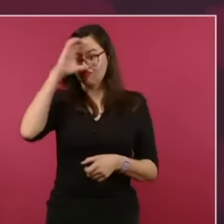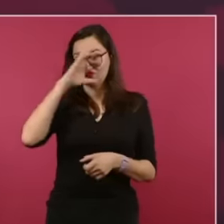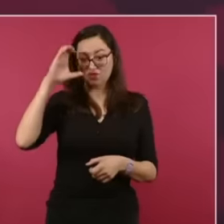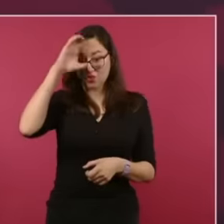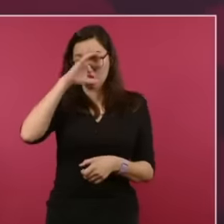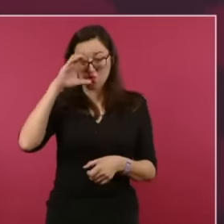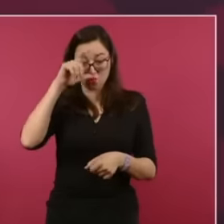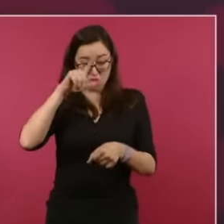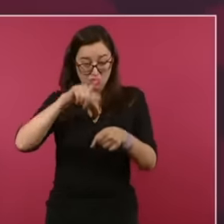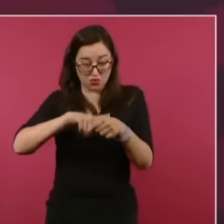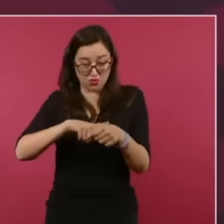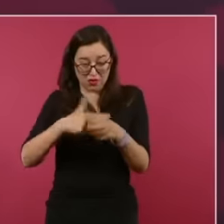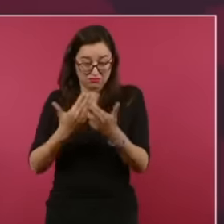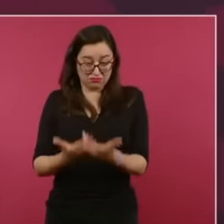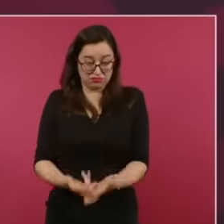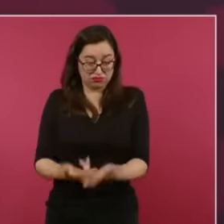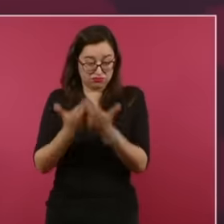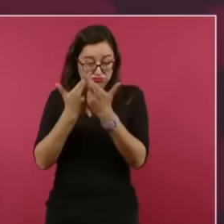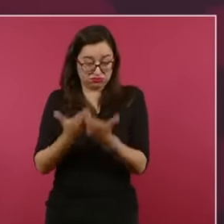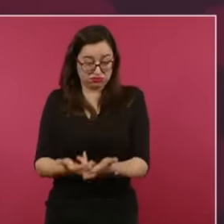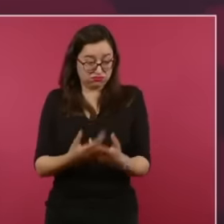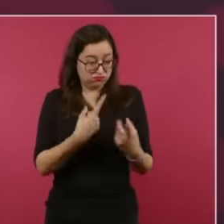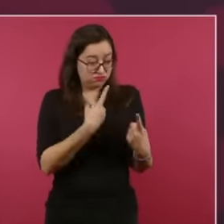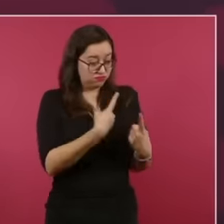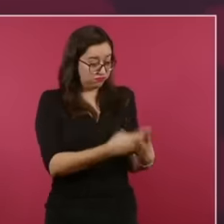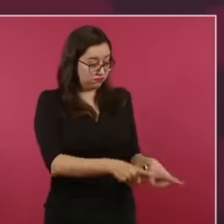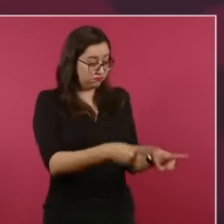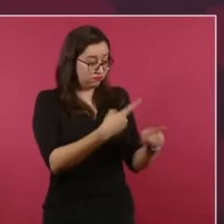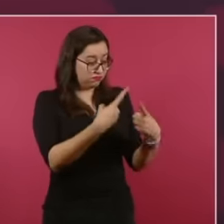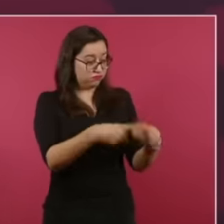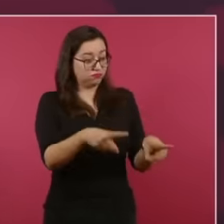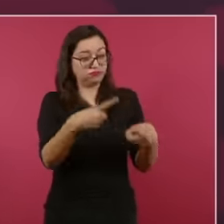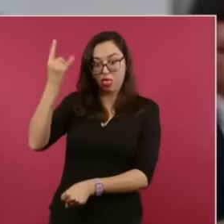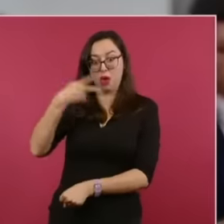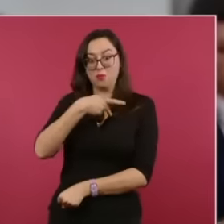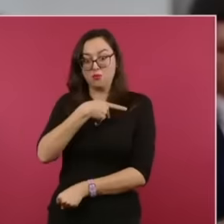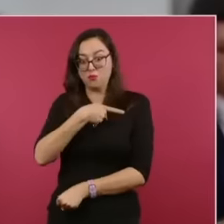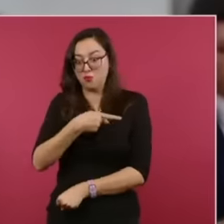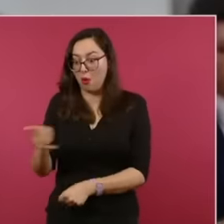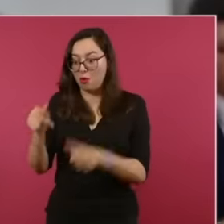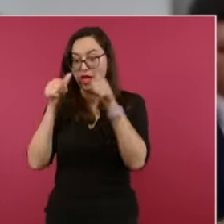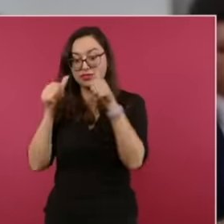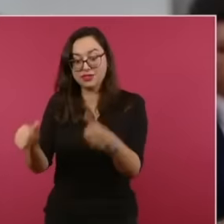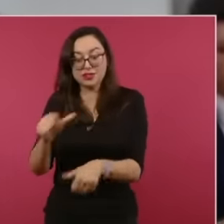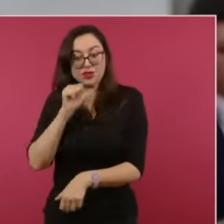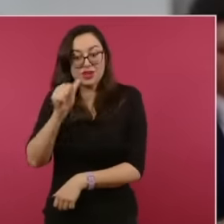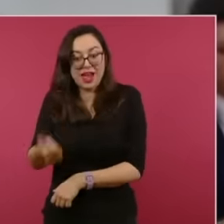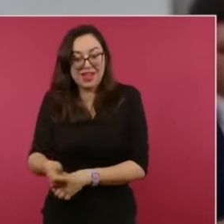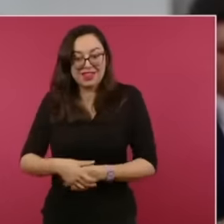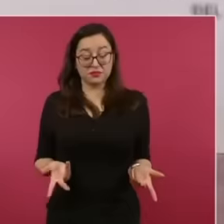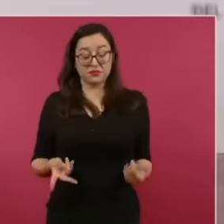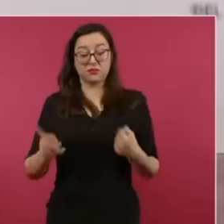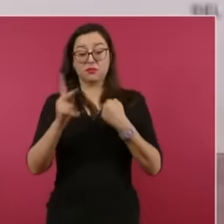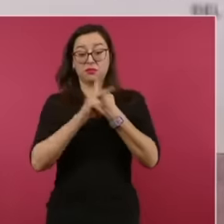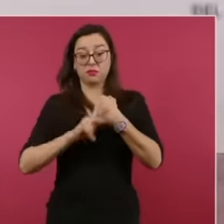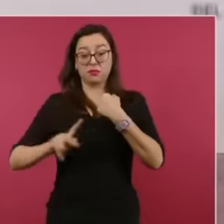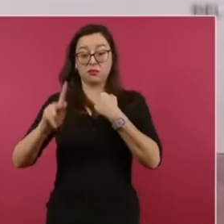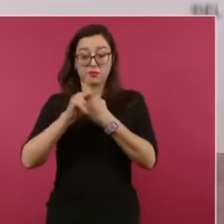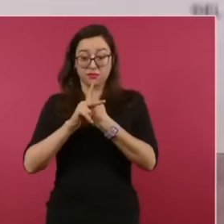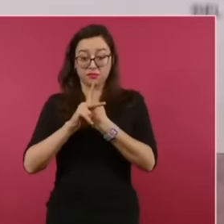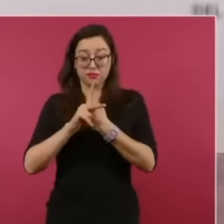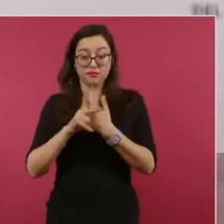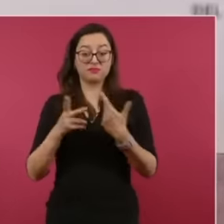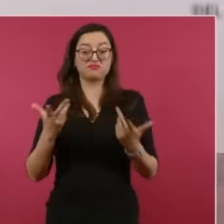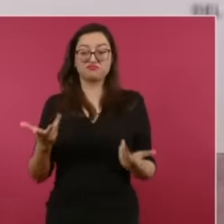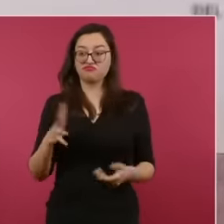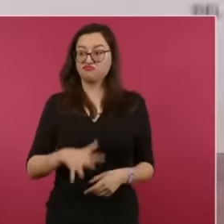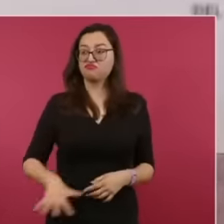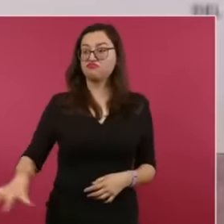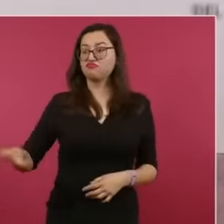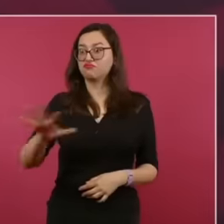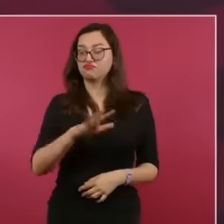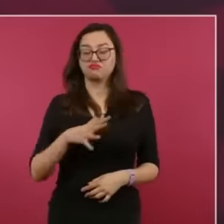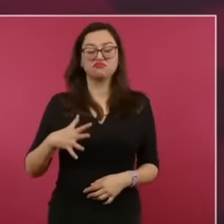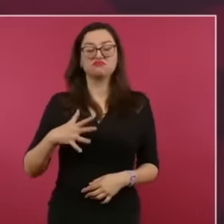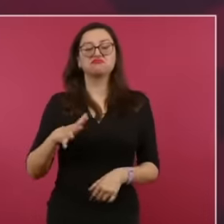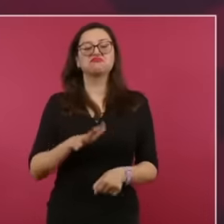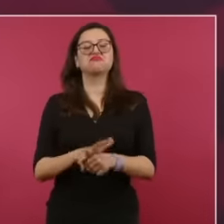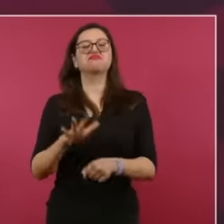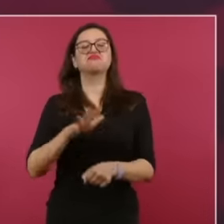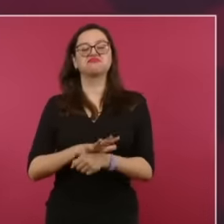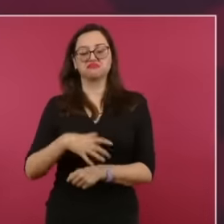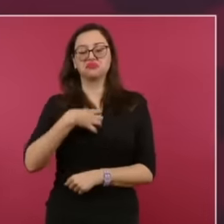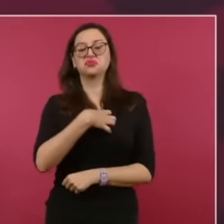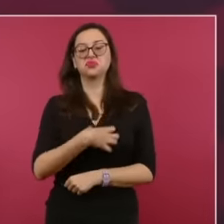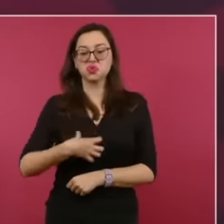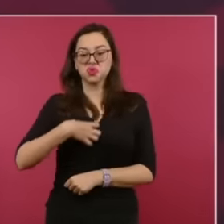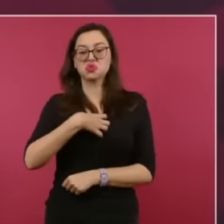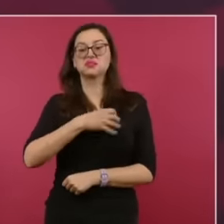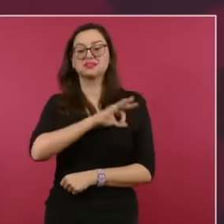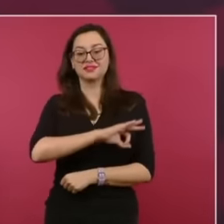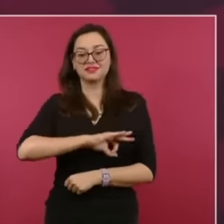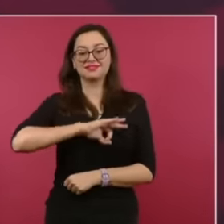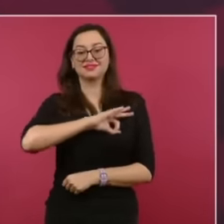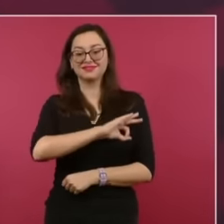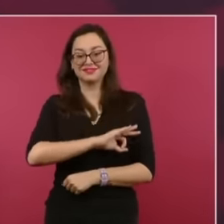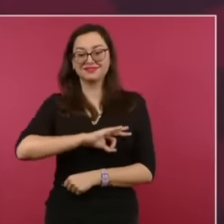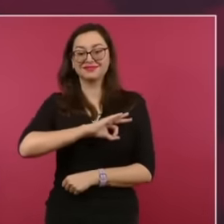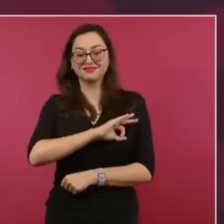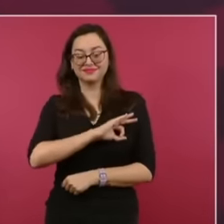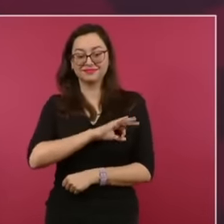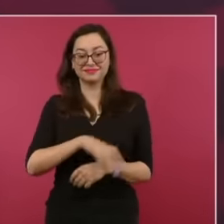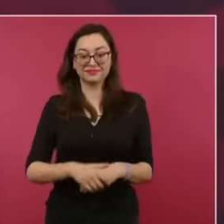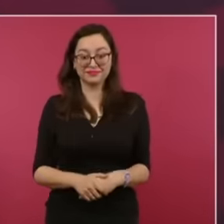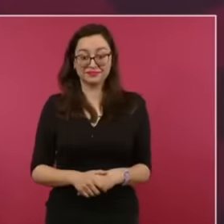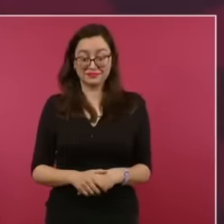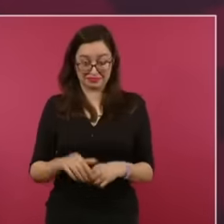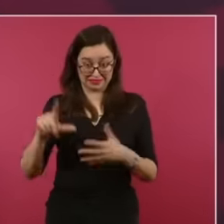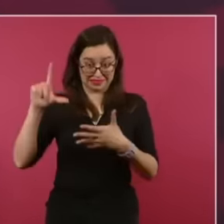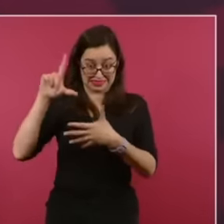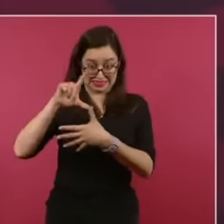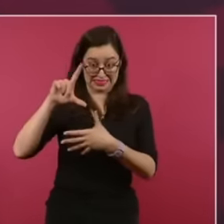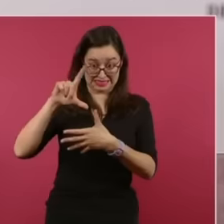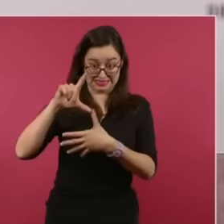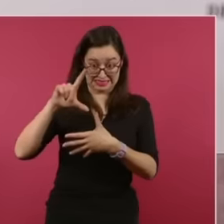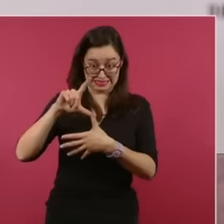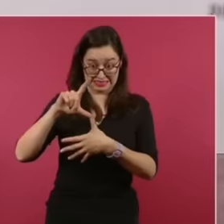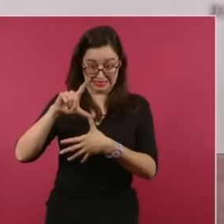world and it is one of the countries with the most happiness of its people and in all of America it is the second country